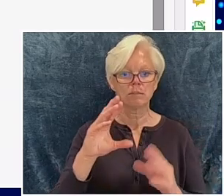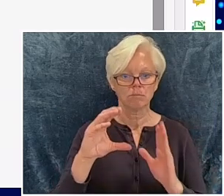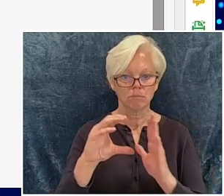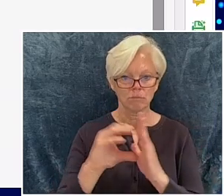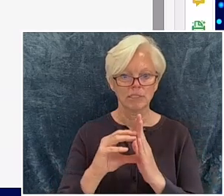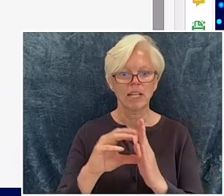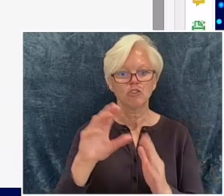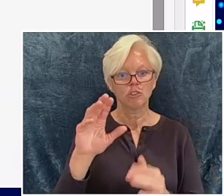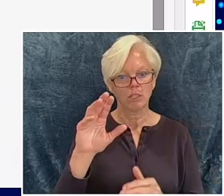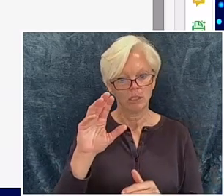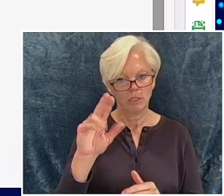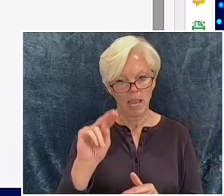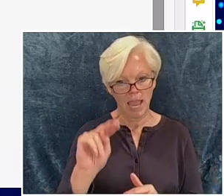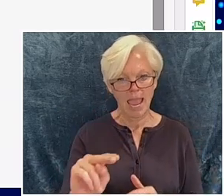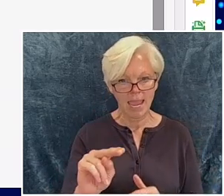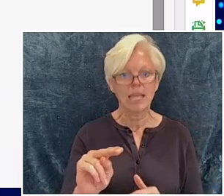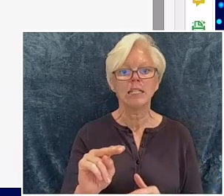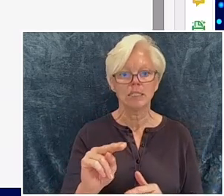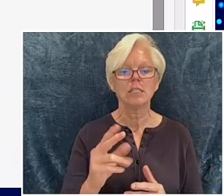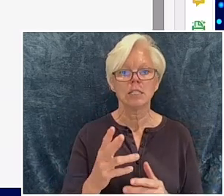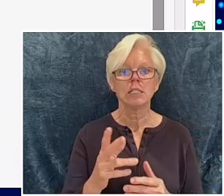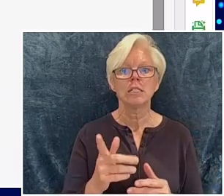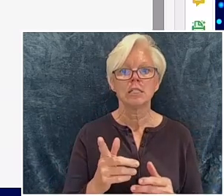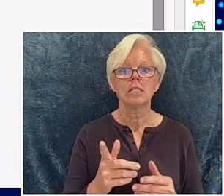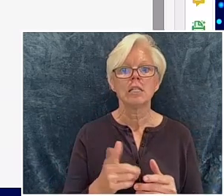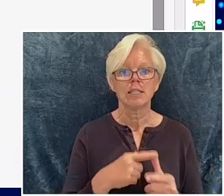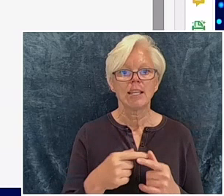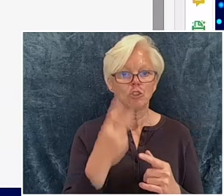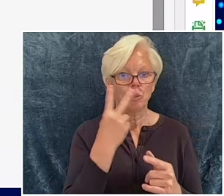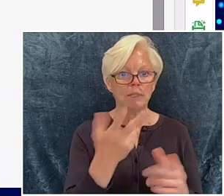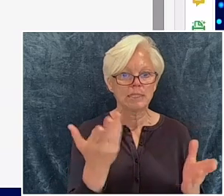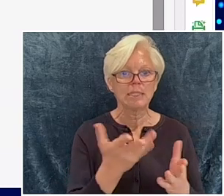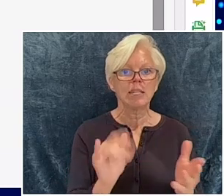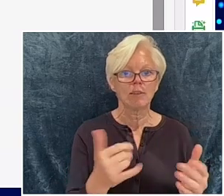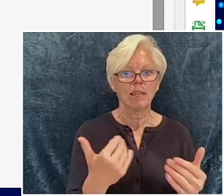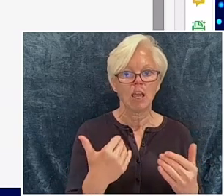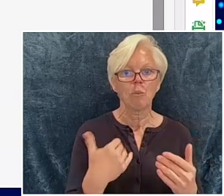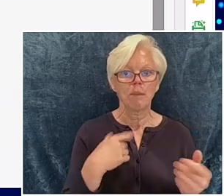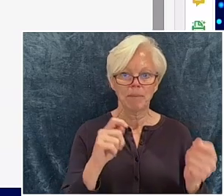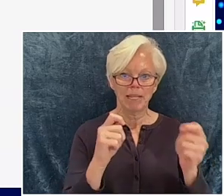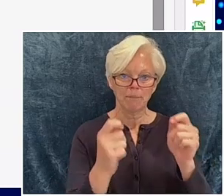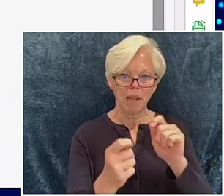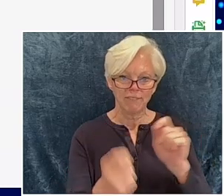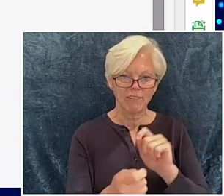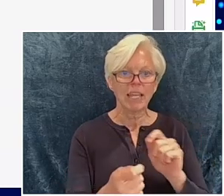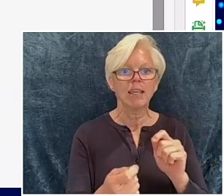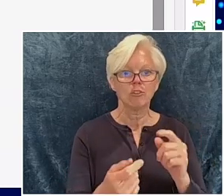And you- we see here that we have made a modification here; is not liable for a